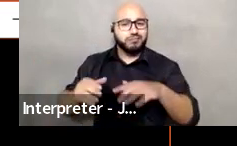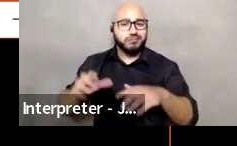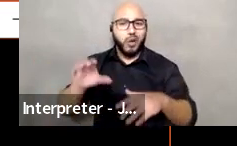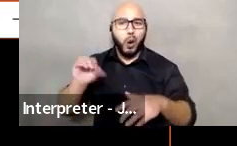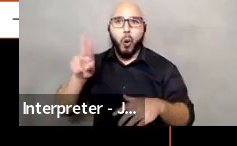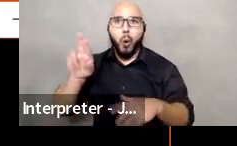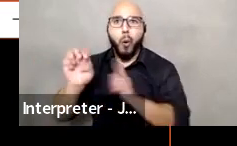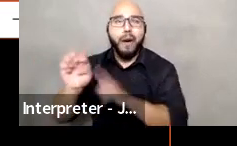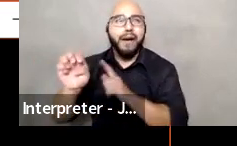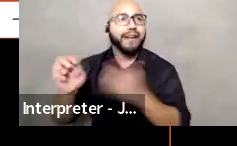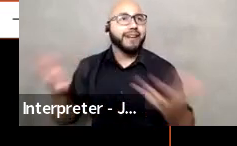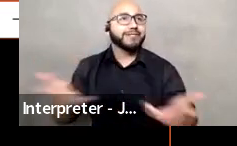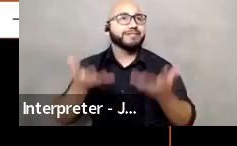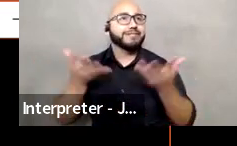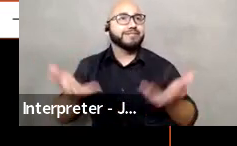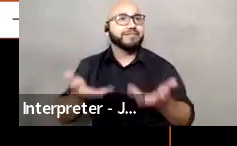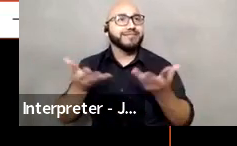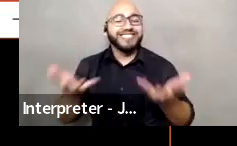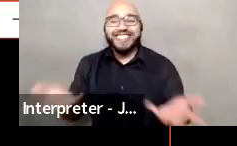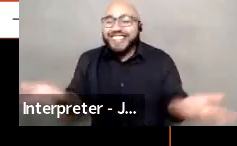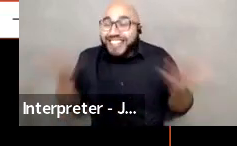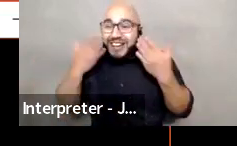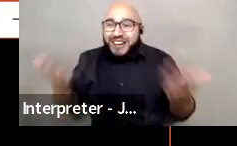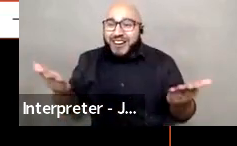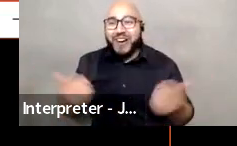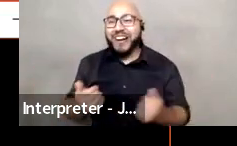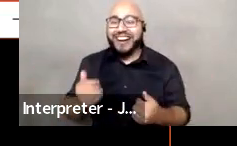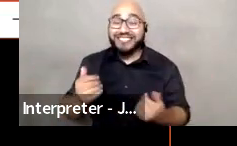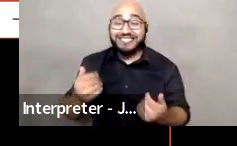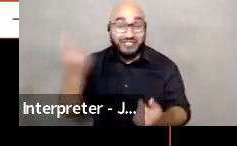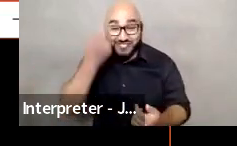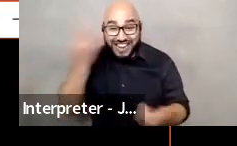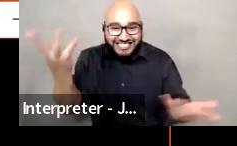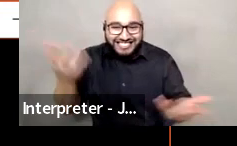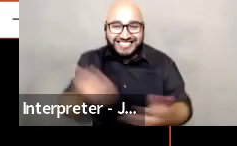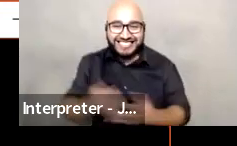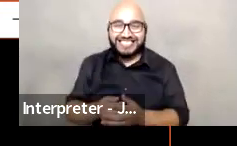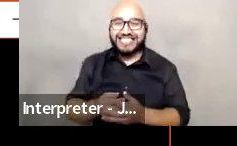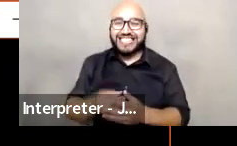I don't know. Factors in shaping American life.